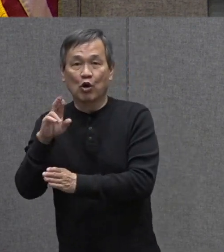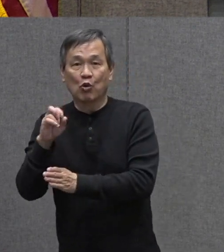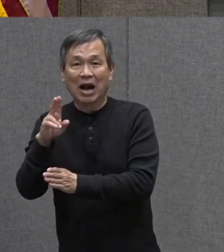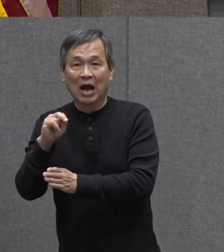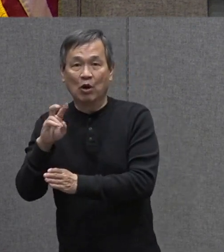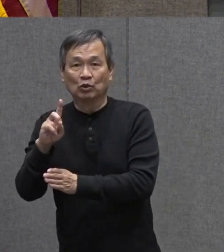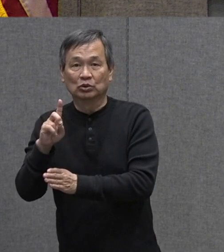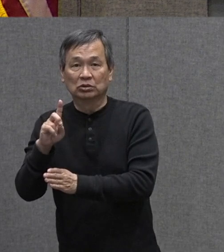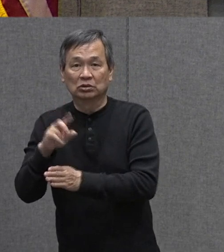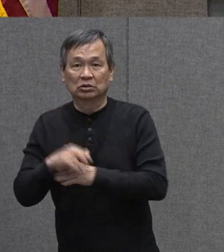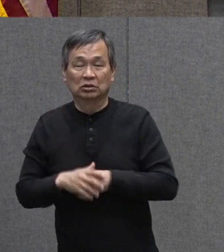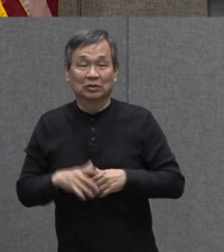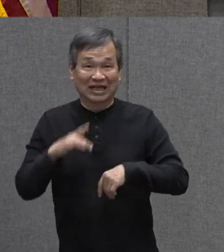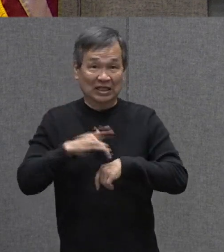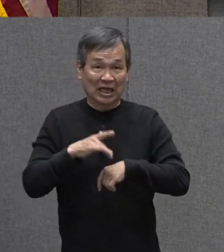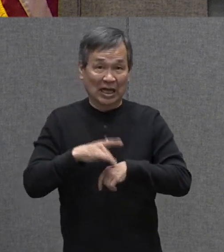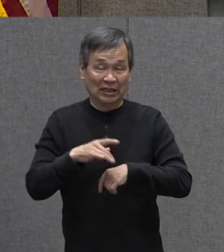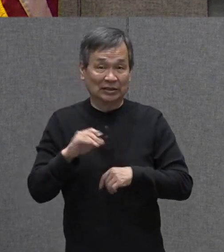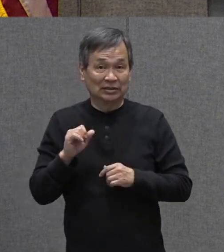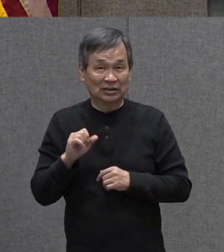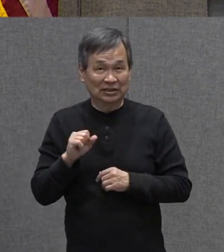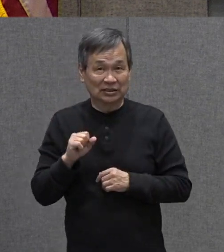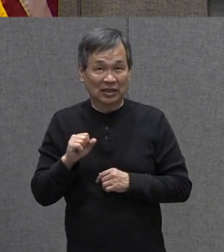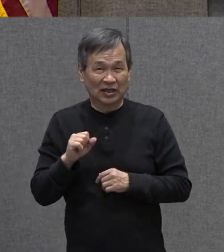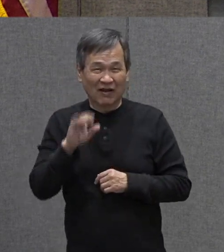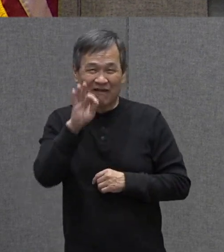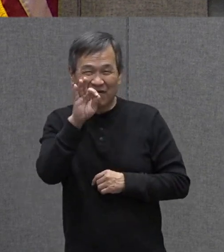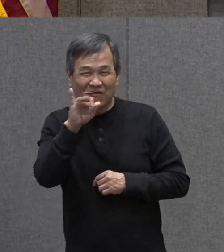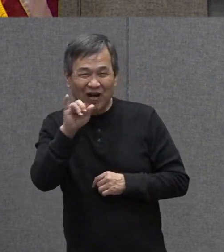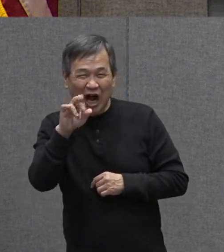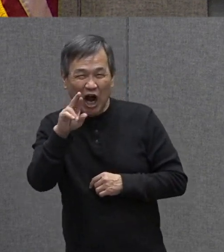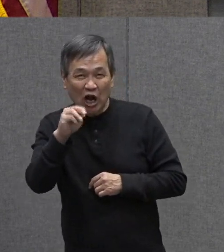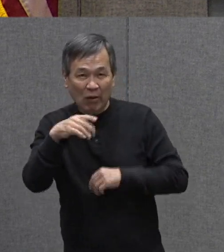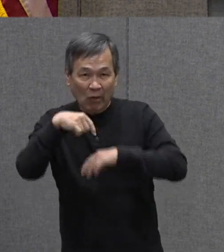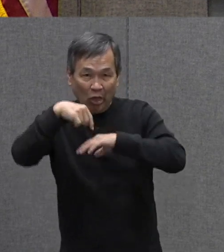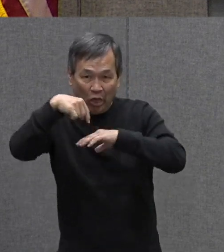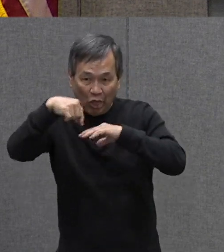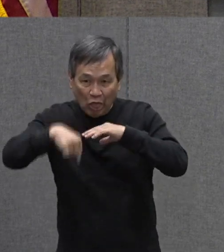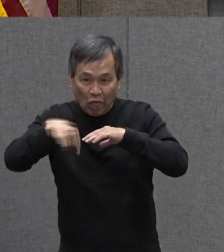When I touched it, it feels very firm, not soft and squishy.